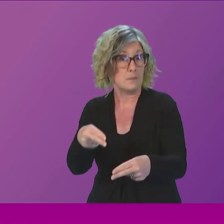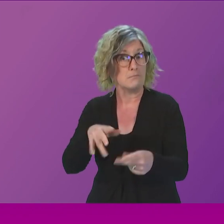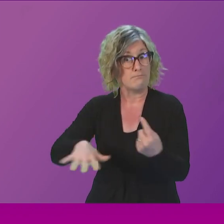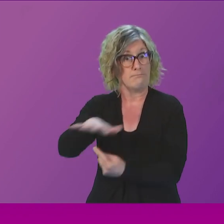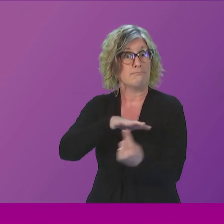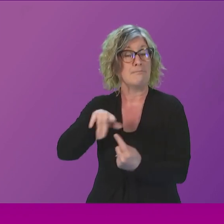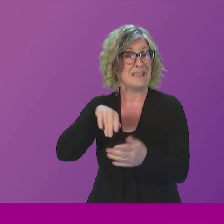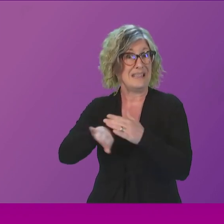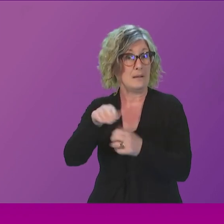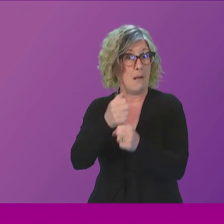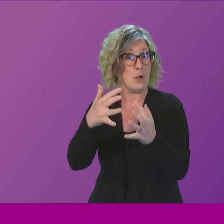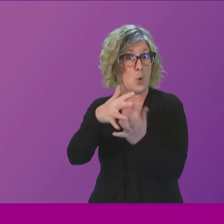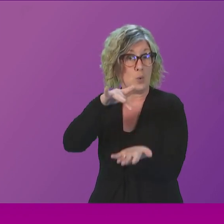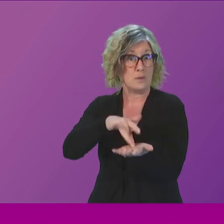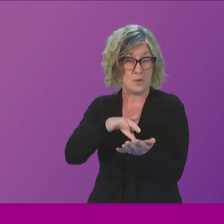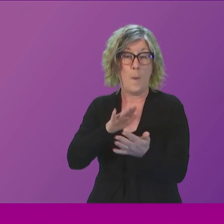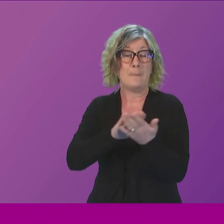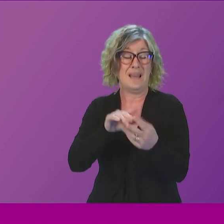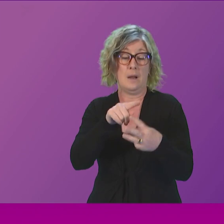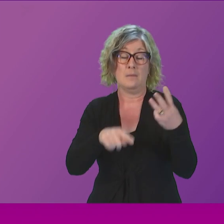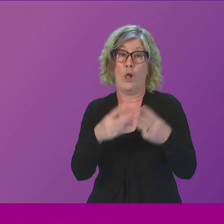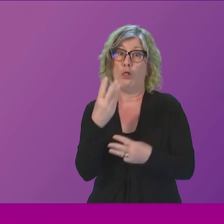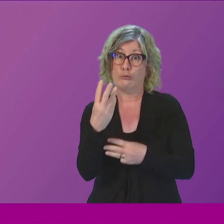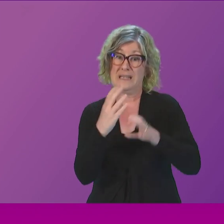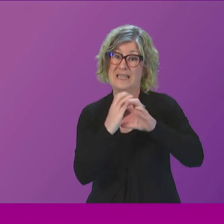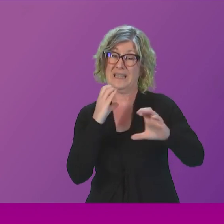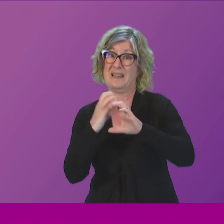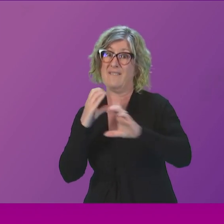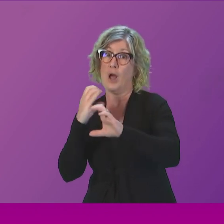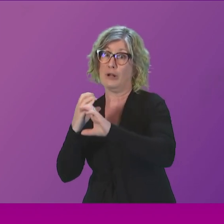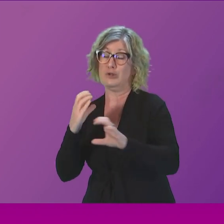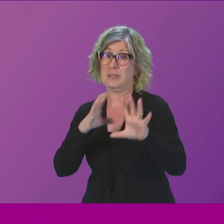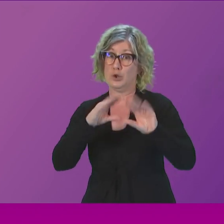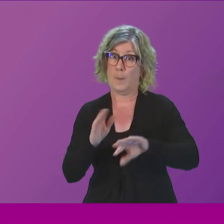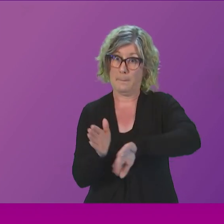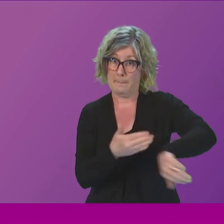As well as the withdrawal of three fire engines, it is proposed that Polmadie station’s dedicated